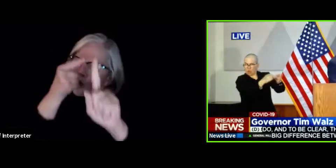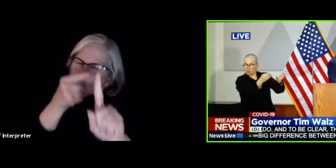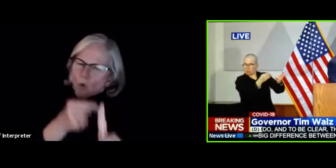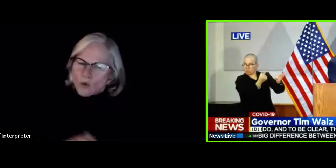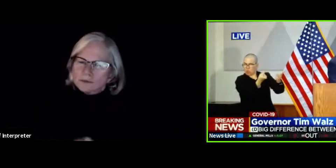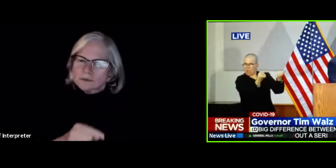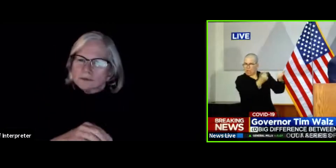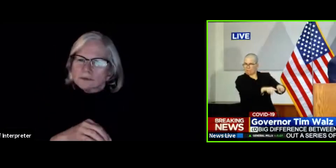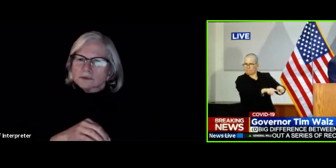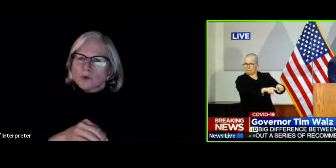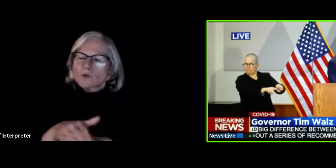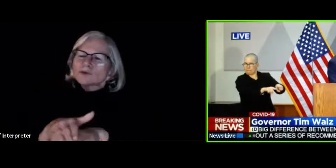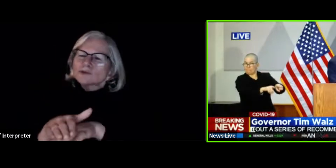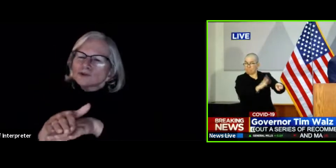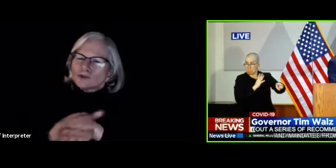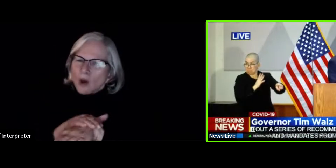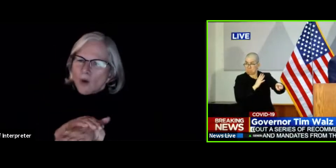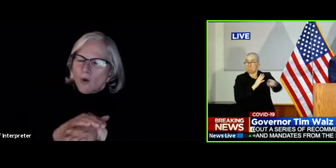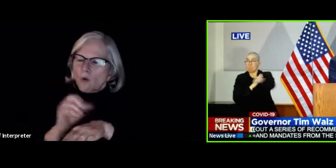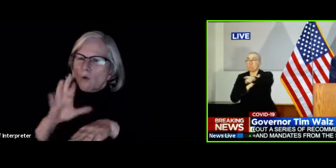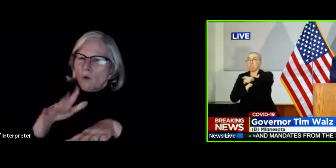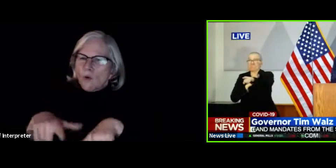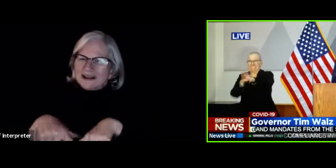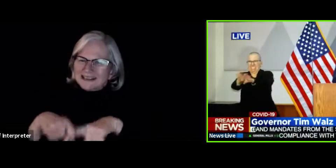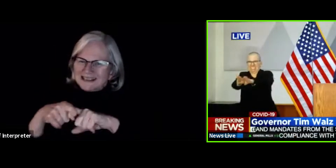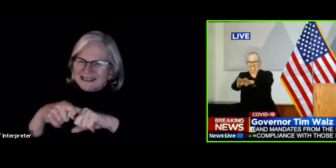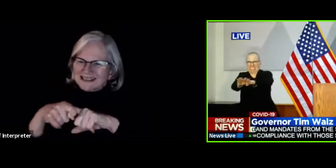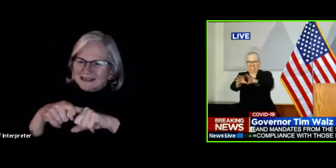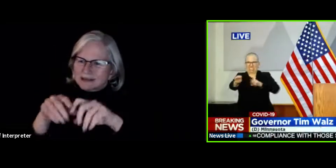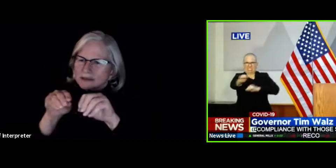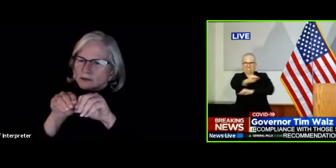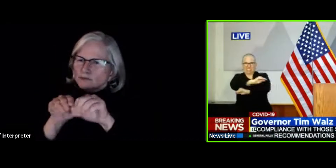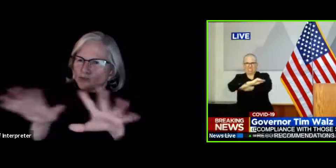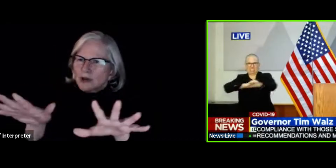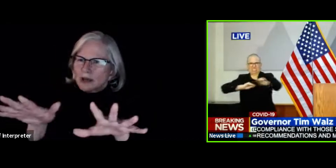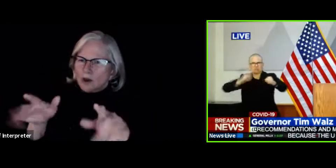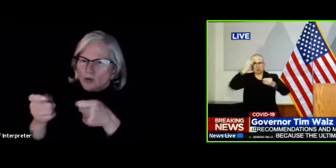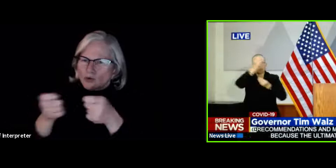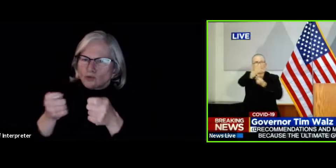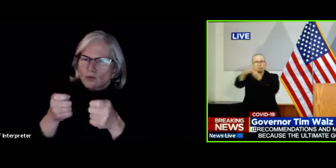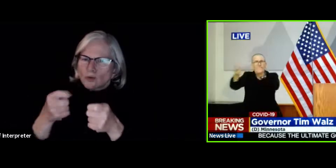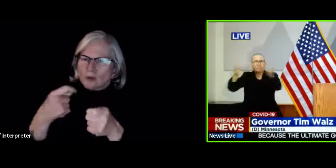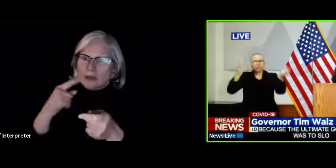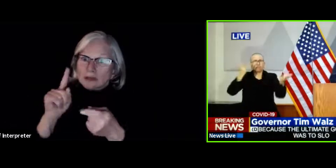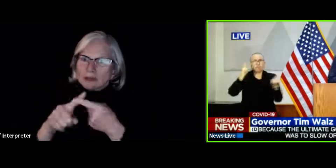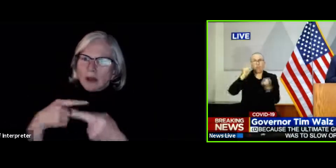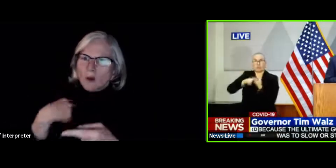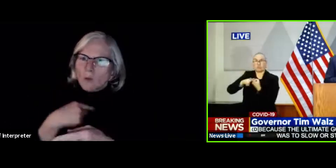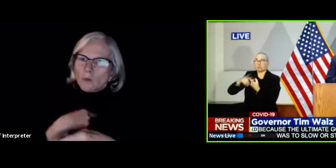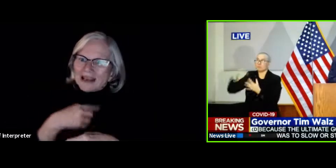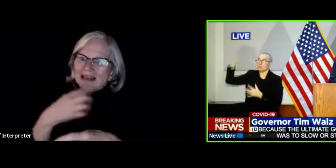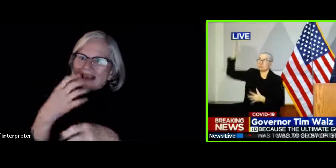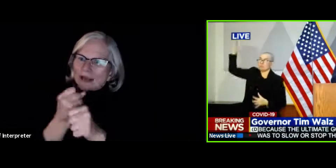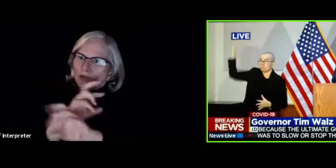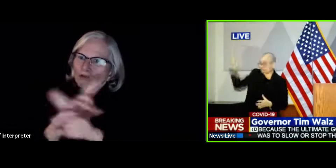THE SPREADS OF COVID UNTIL WE GOT TO A POINT WHERE WE HAD A VACCINE AND COULD START TO PROTECT THE MOST VULNERABLE AND